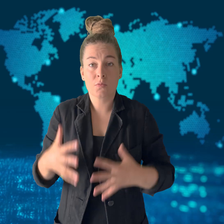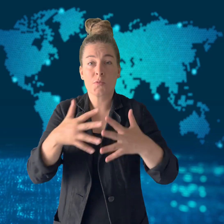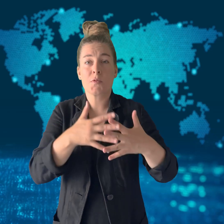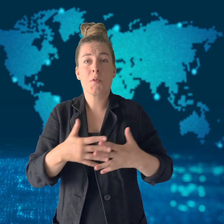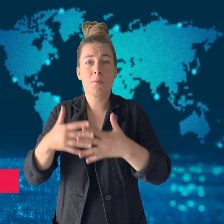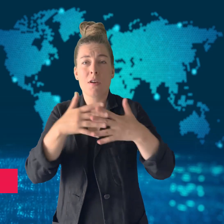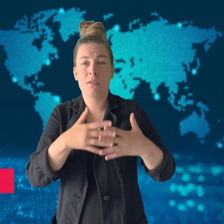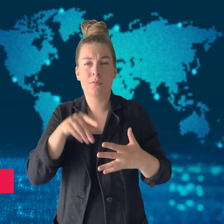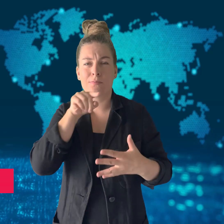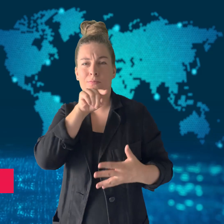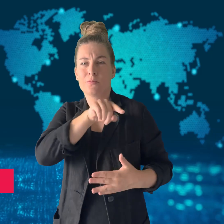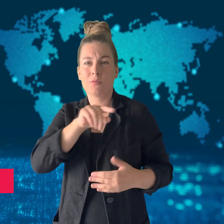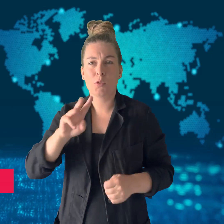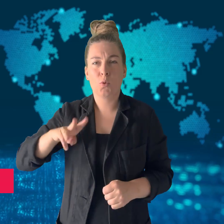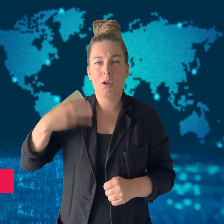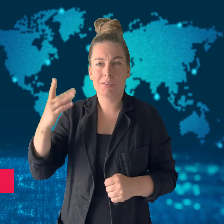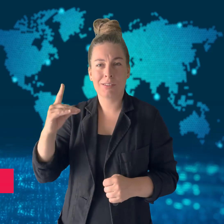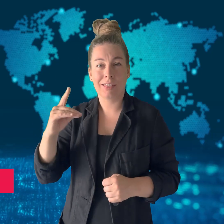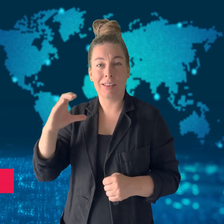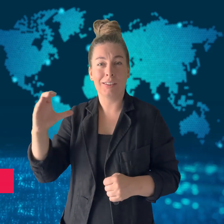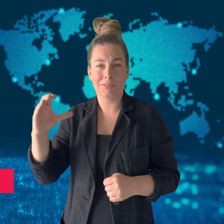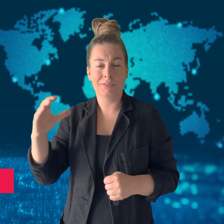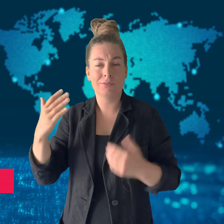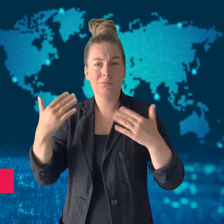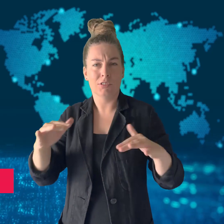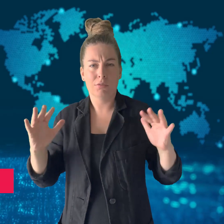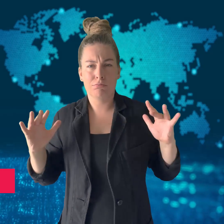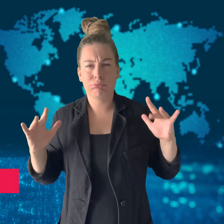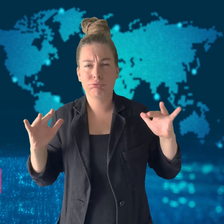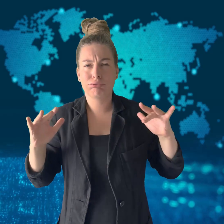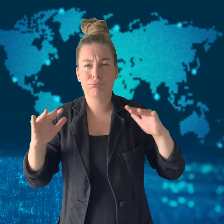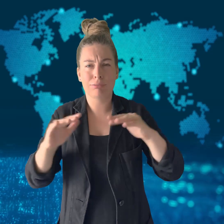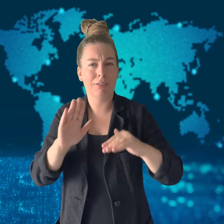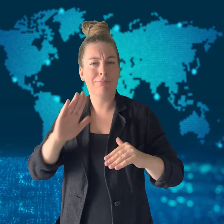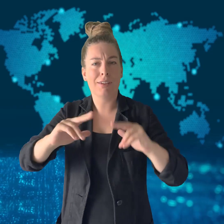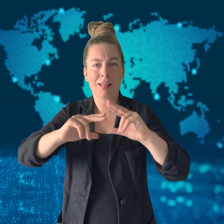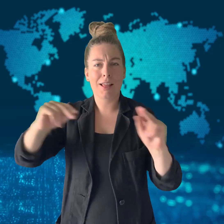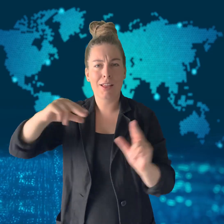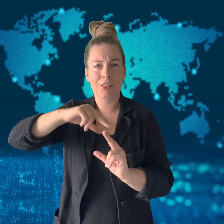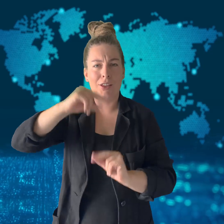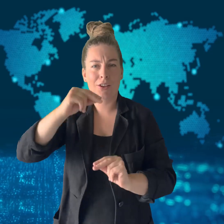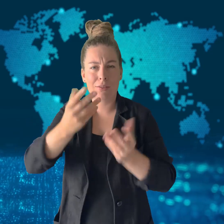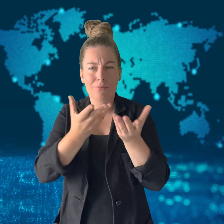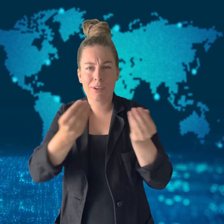[MONIKA]: NATO leaders met in Washington, D.C. to celebrate